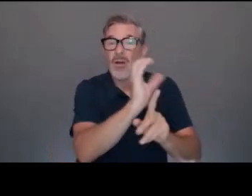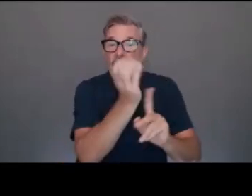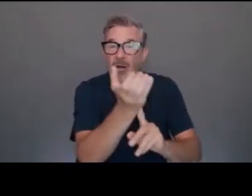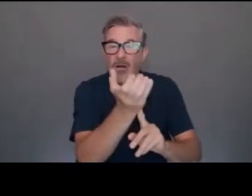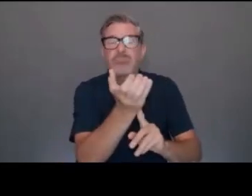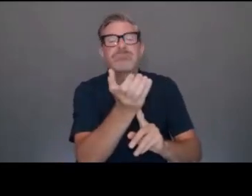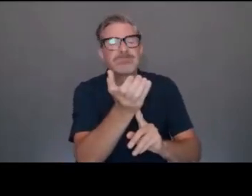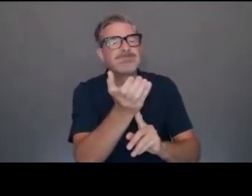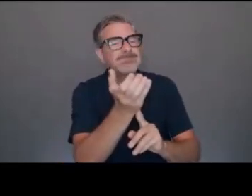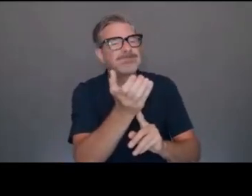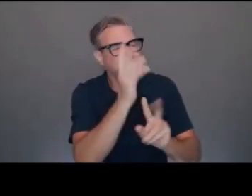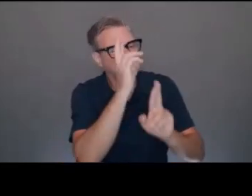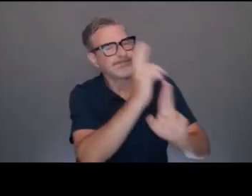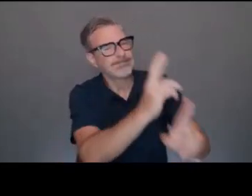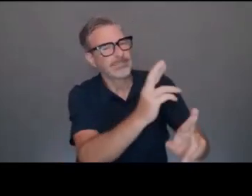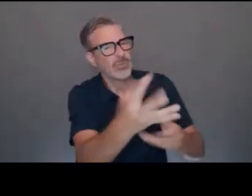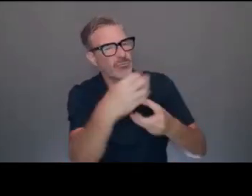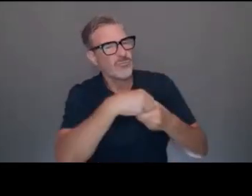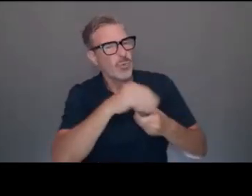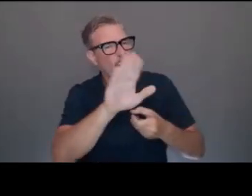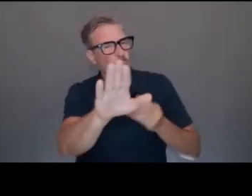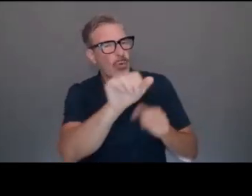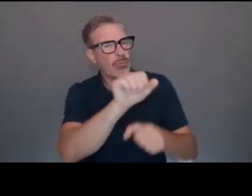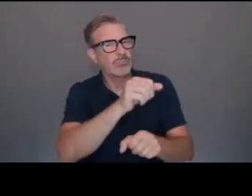or there is no Indigenous content in your activities.